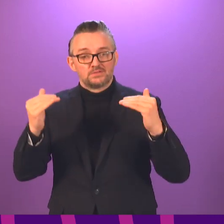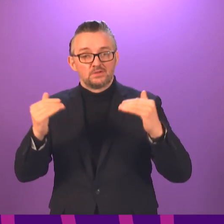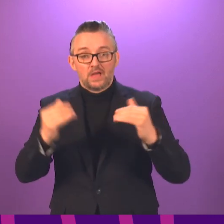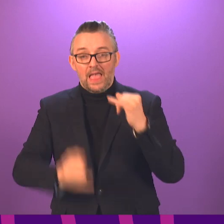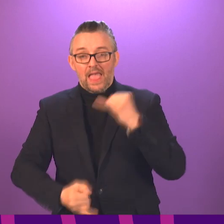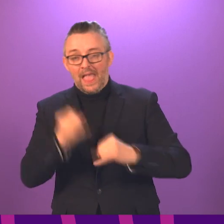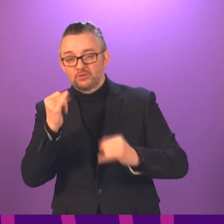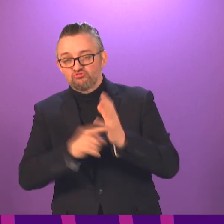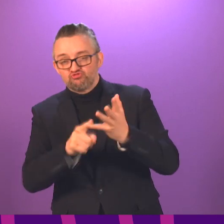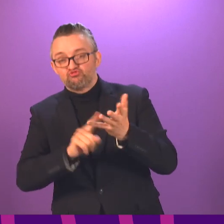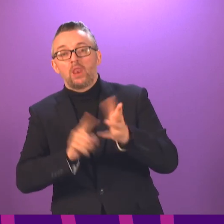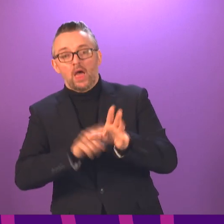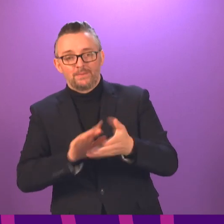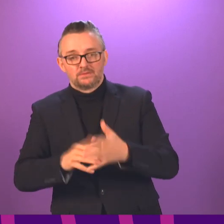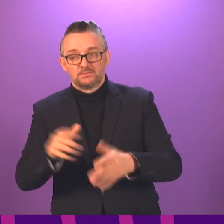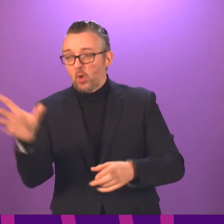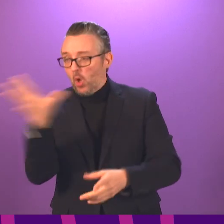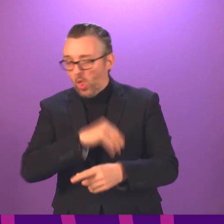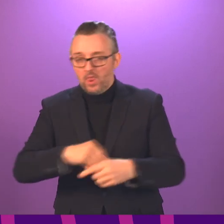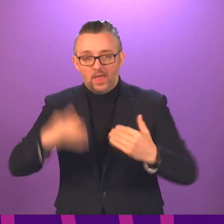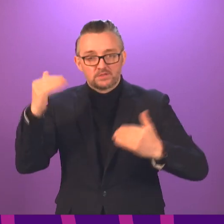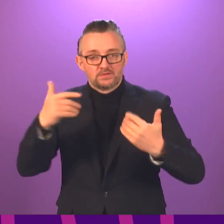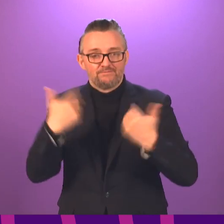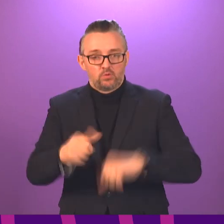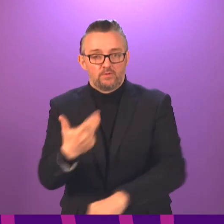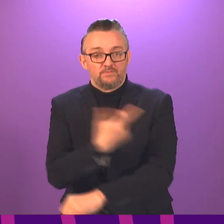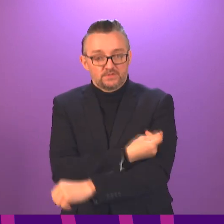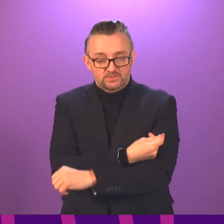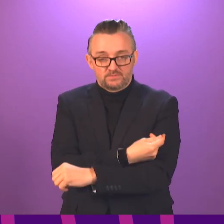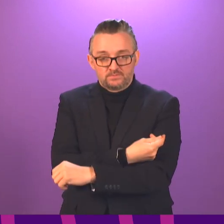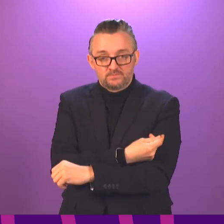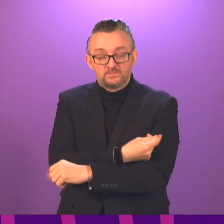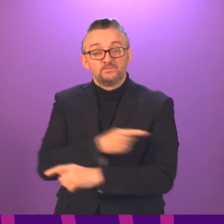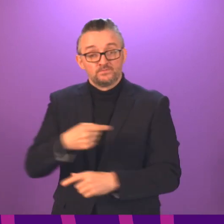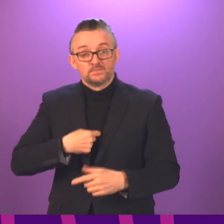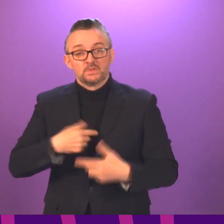end of July. As soon as we start to depart from the expert advice, we start to make choices